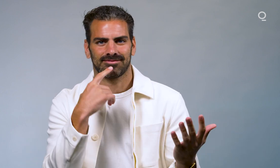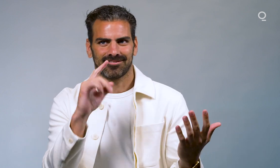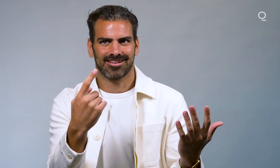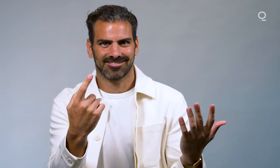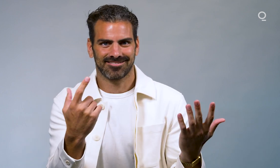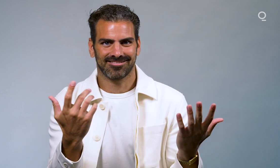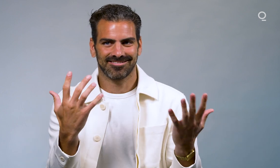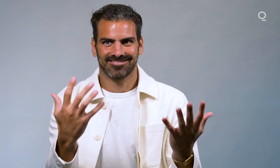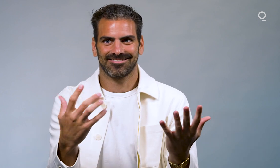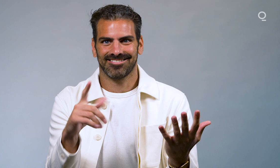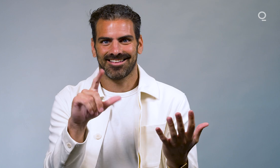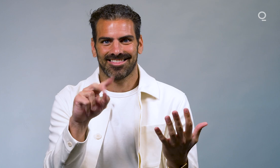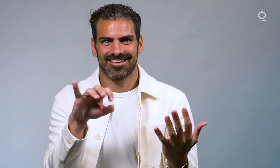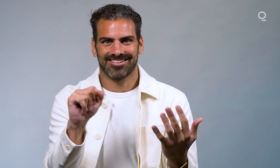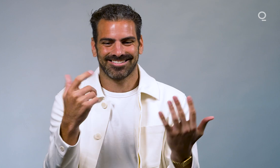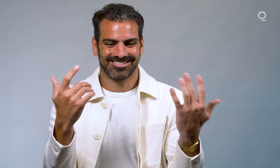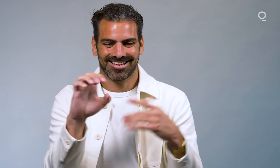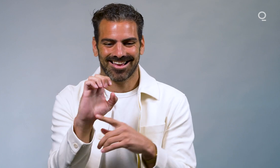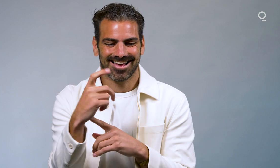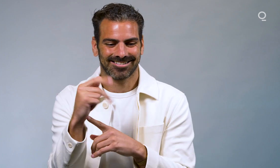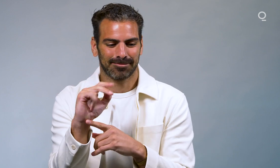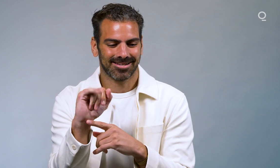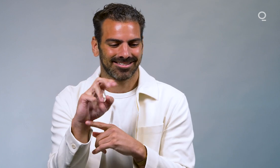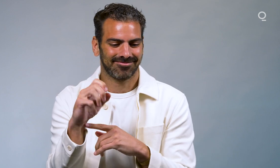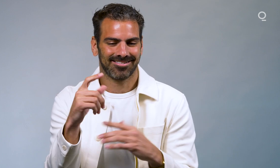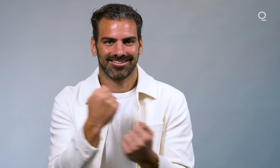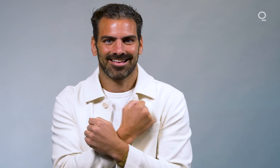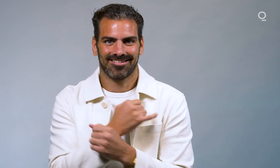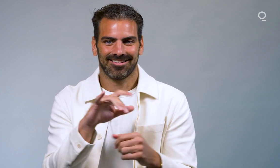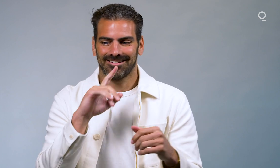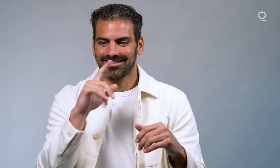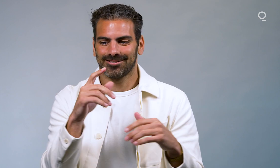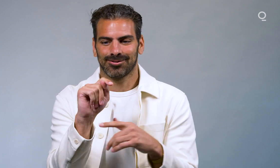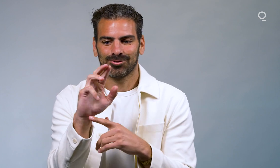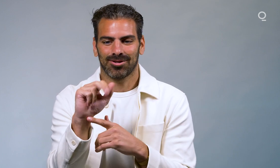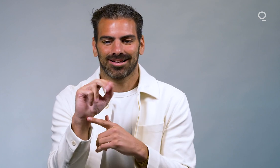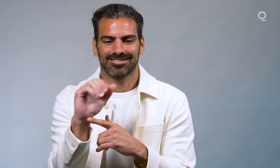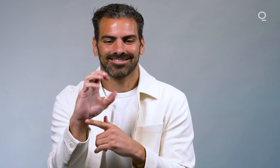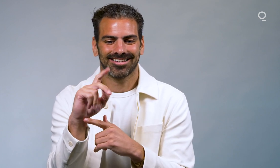it's, it's right. You know, I don't think that we should certainly, you know, I mean, love is not expensive.